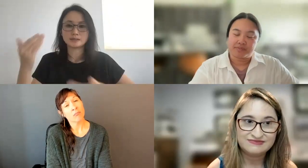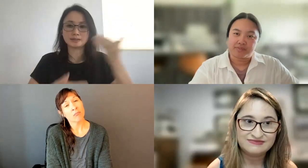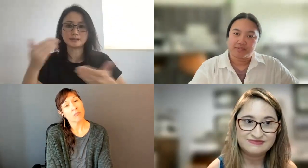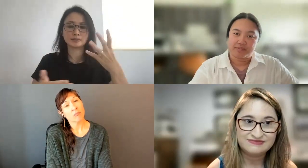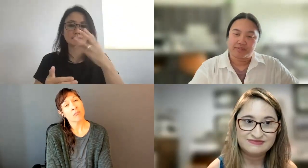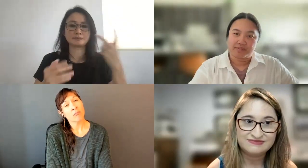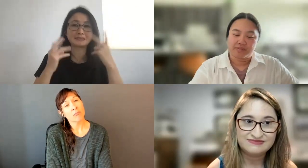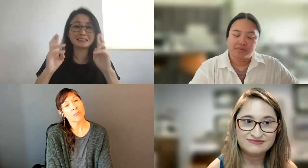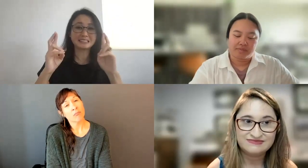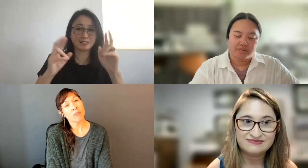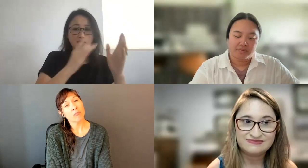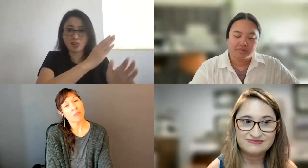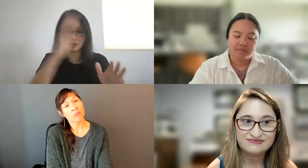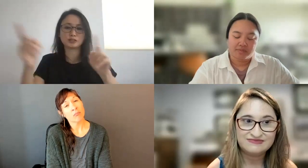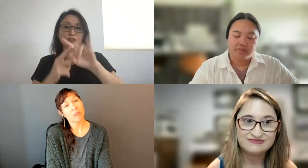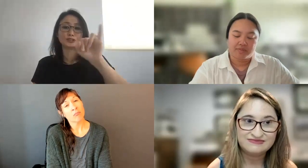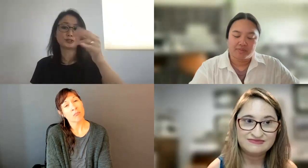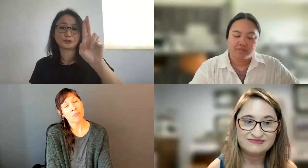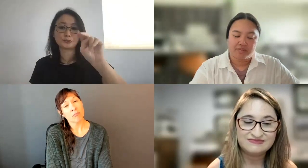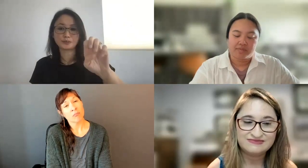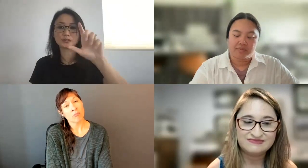So I just had to keep going and kind of hope